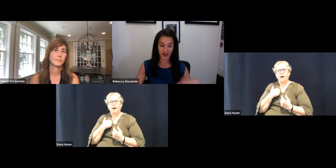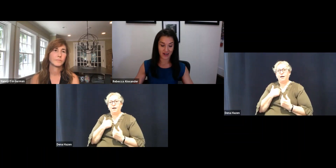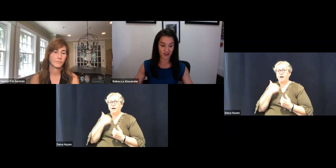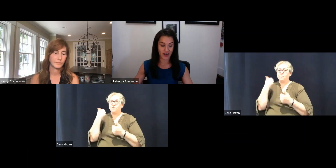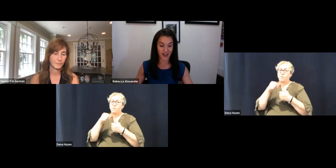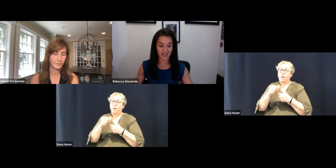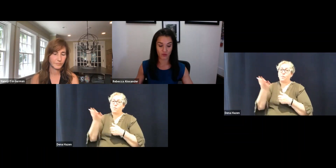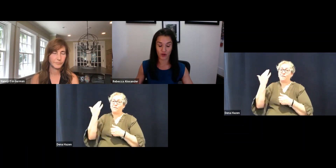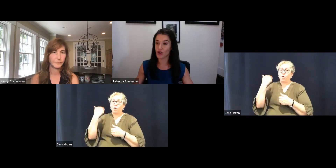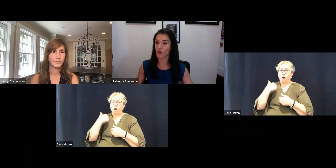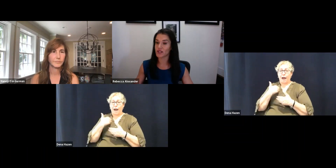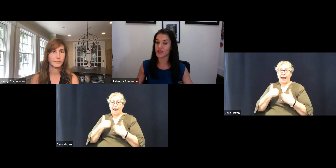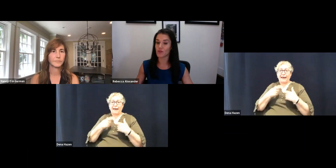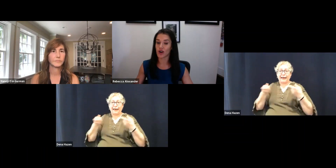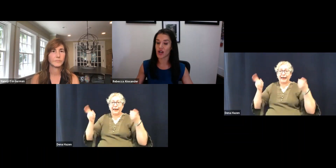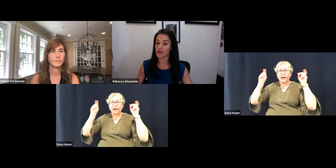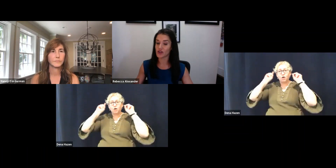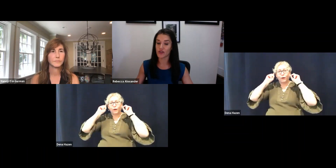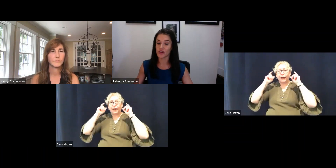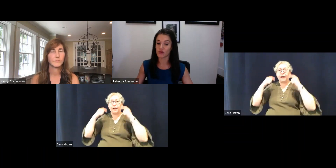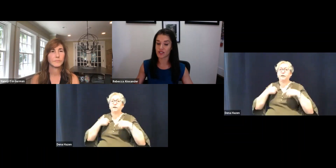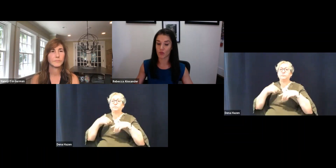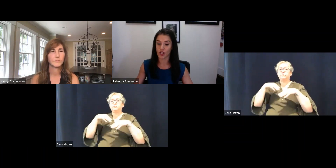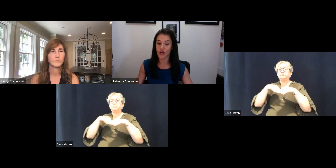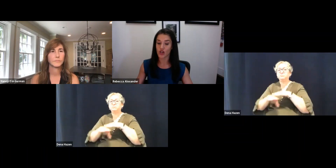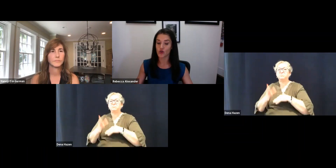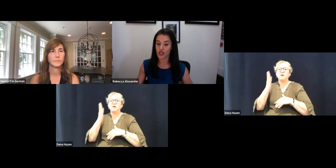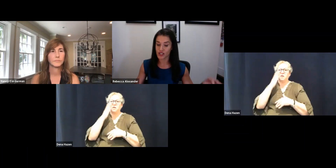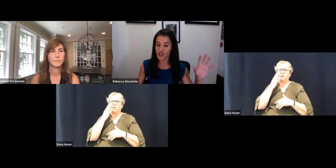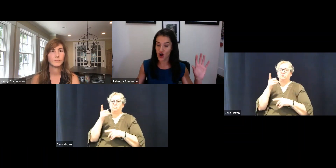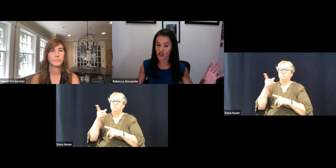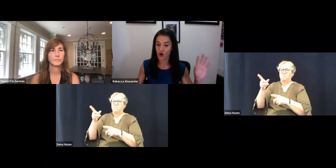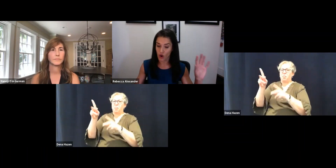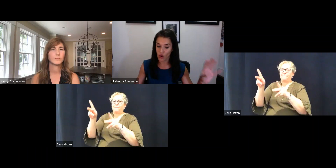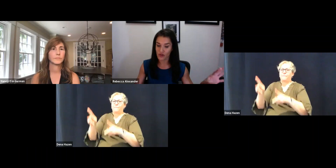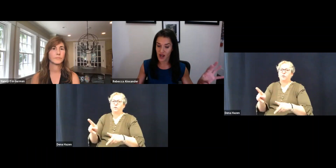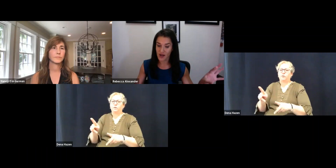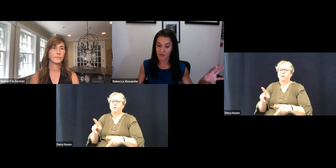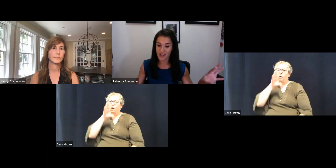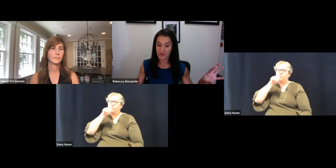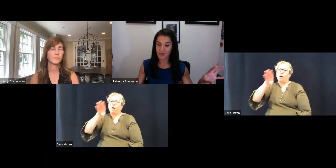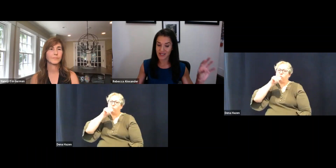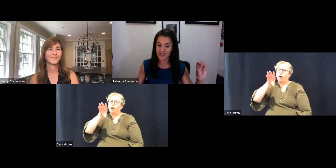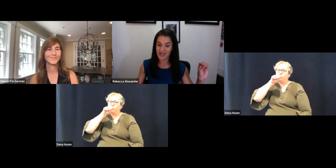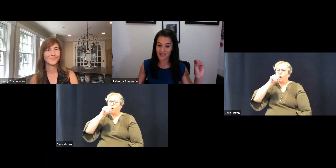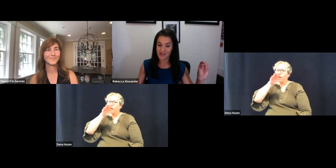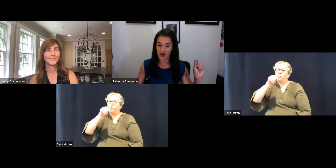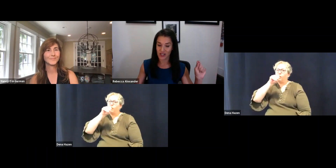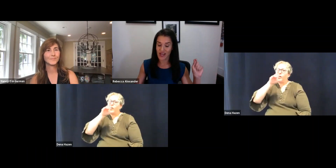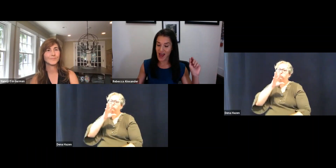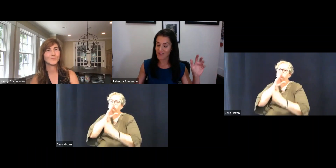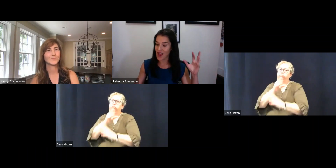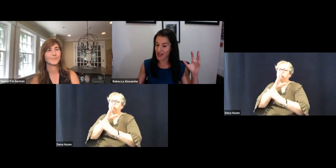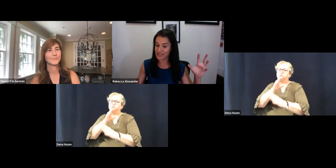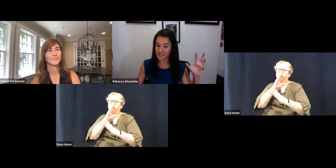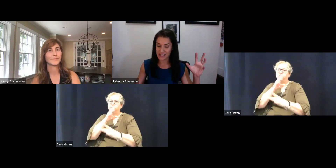I had hearing aids, if we were going somewhere and I knew that there was someone who just talked all the time, but didn't necessarily have anything